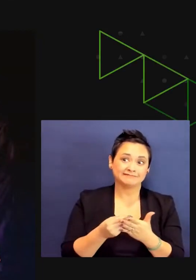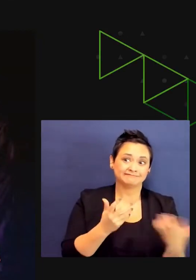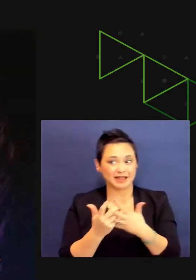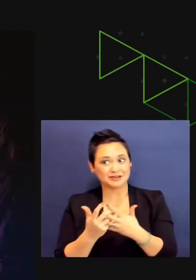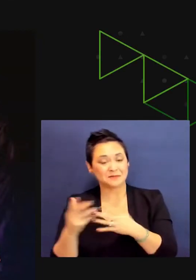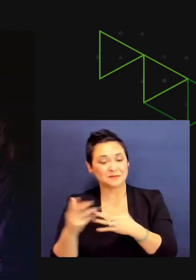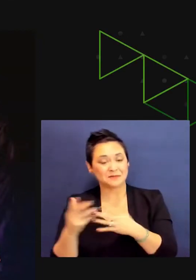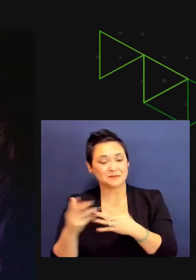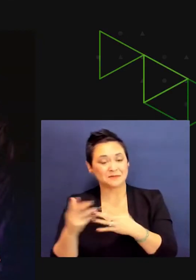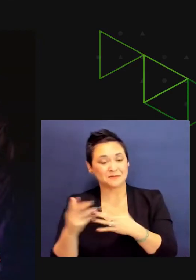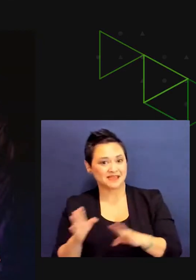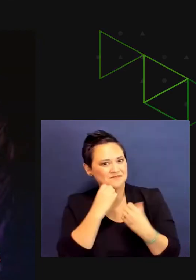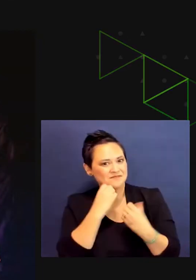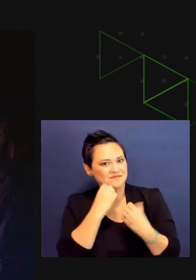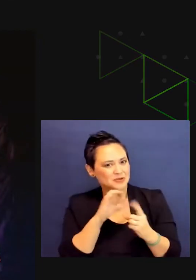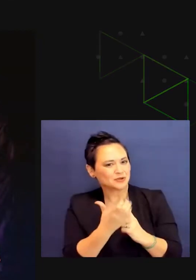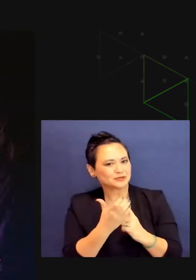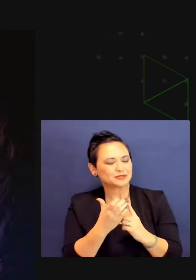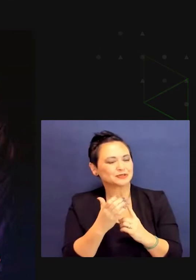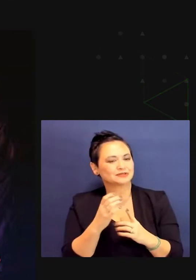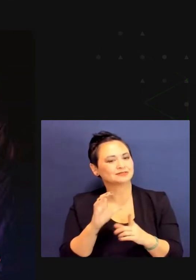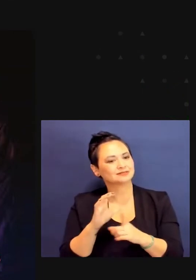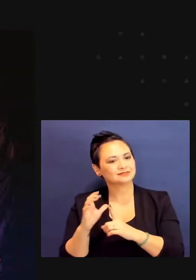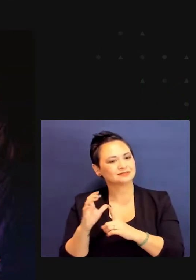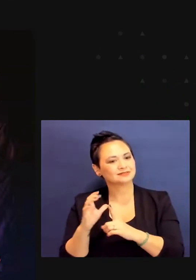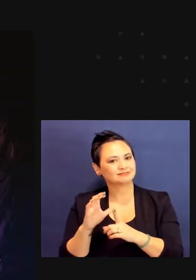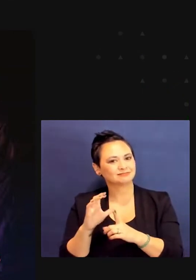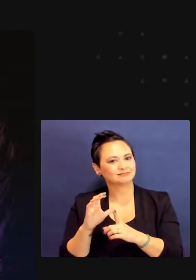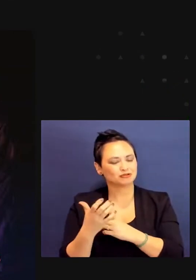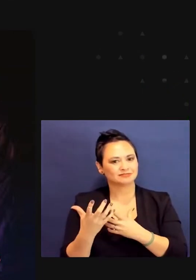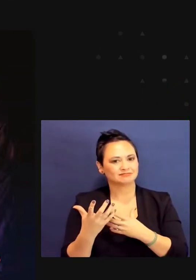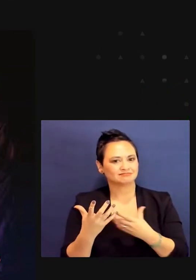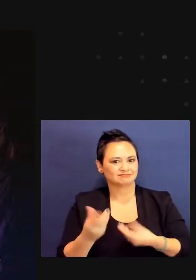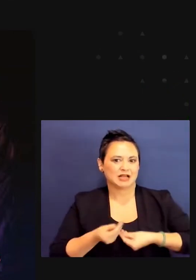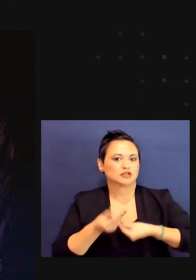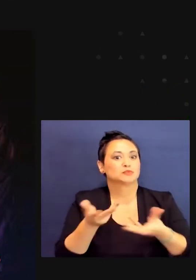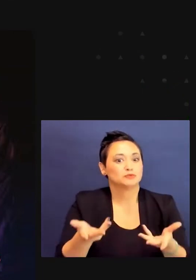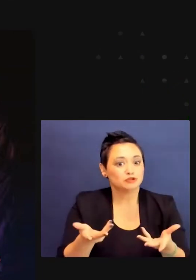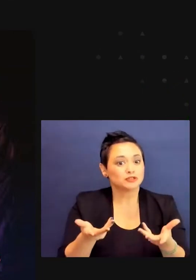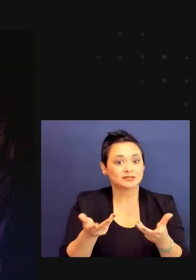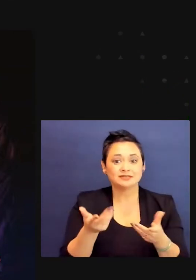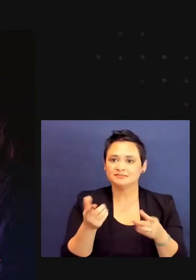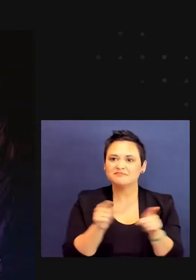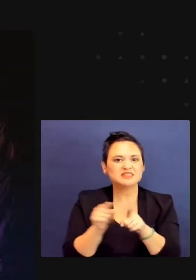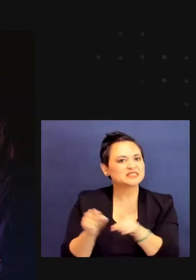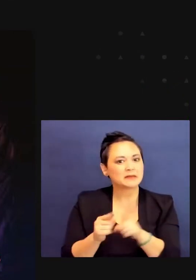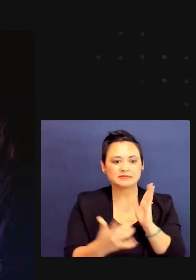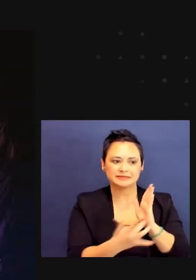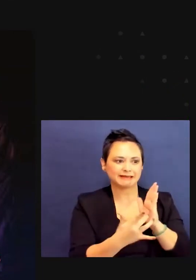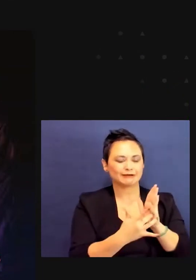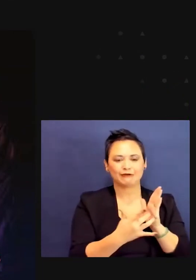as much as you value any kind of technical contribution. There's an old saying that says culture eats strategy for lunch,